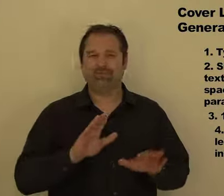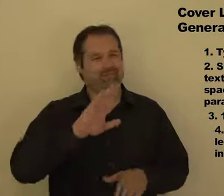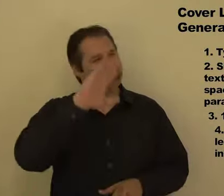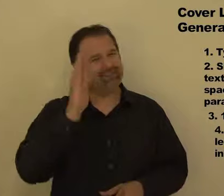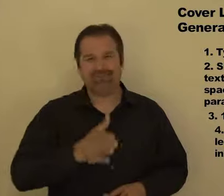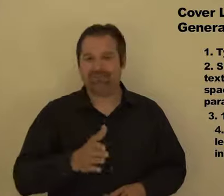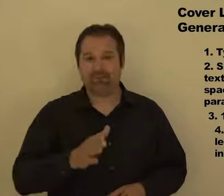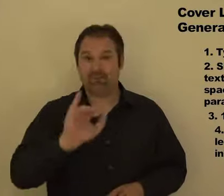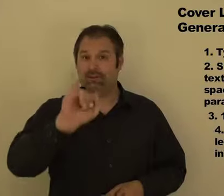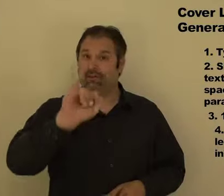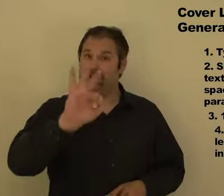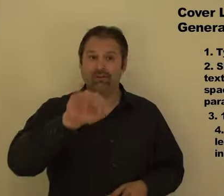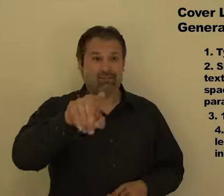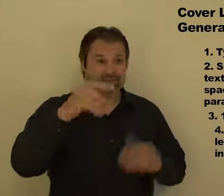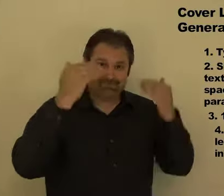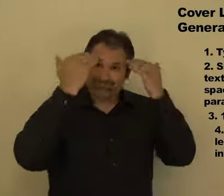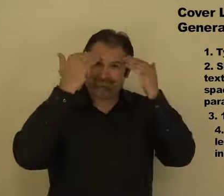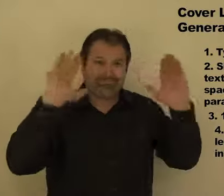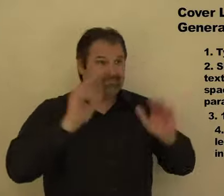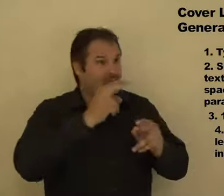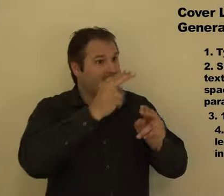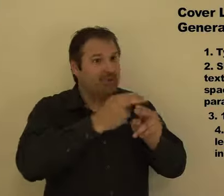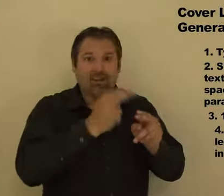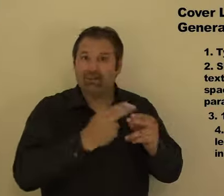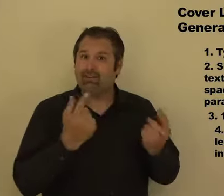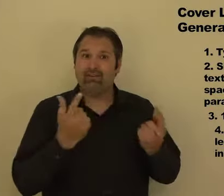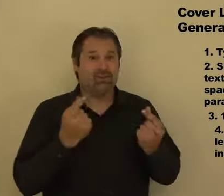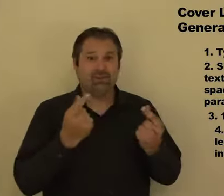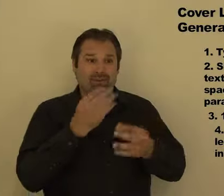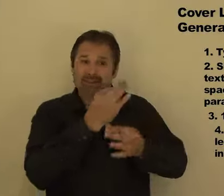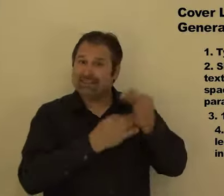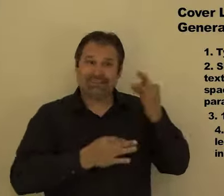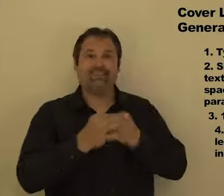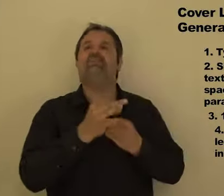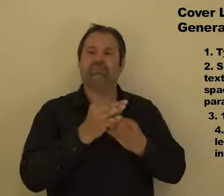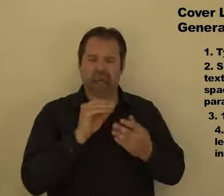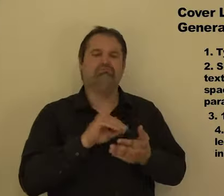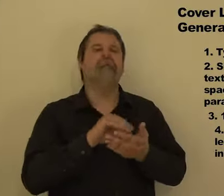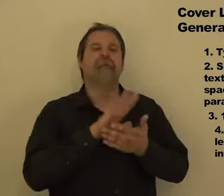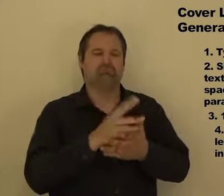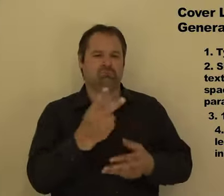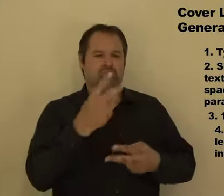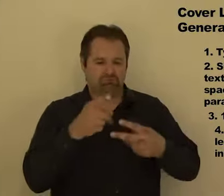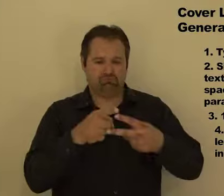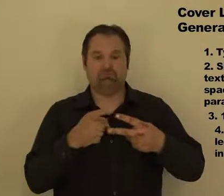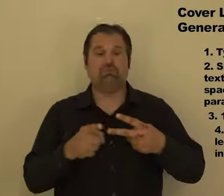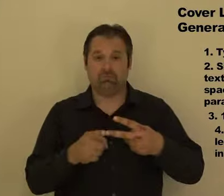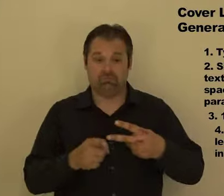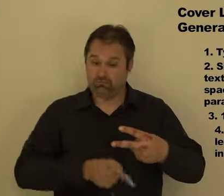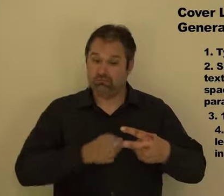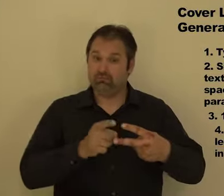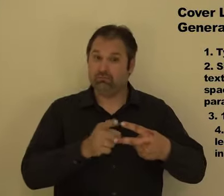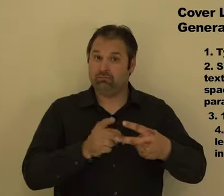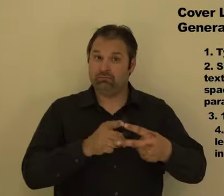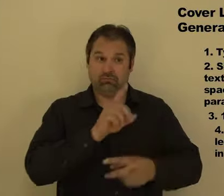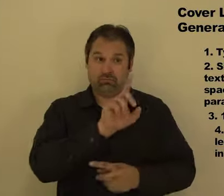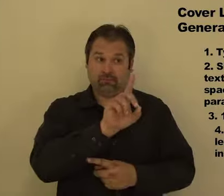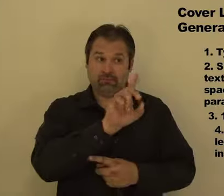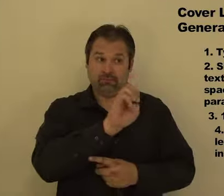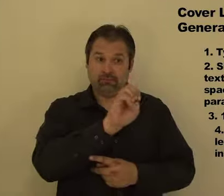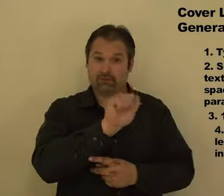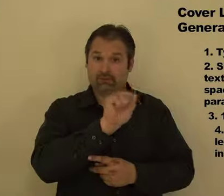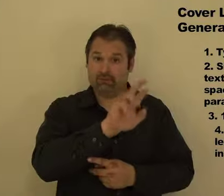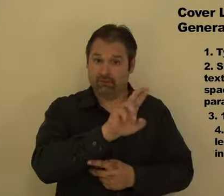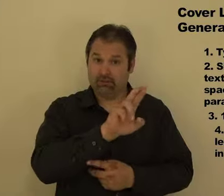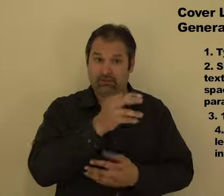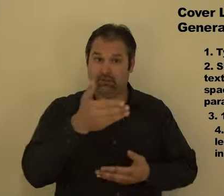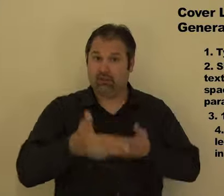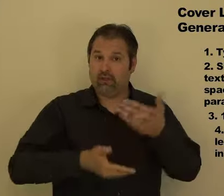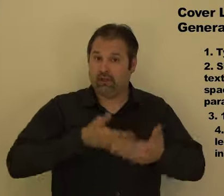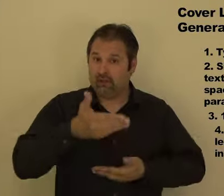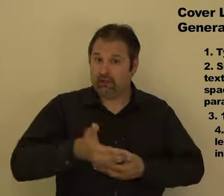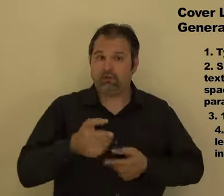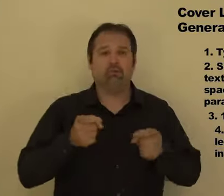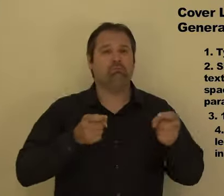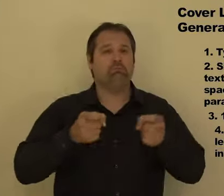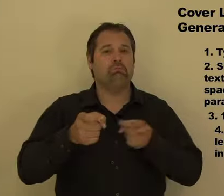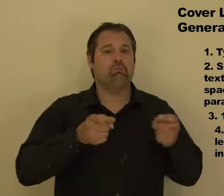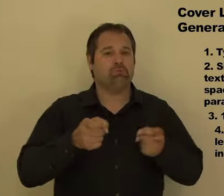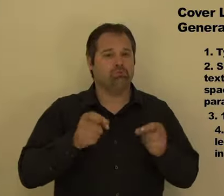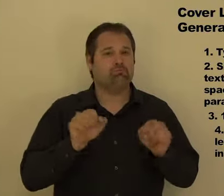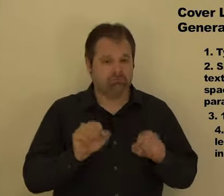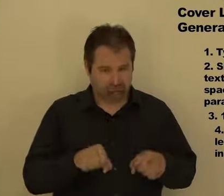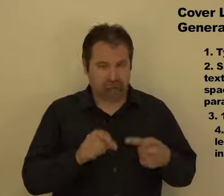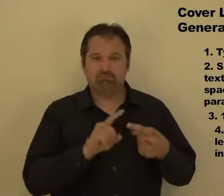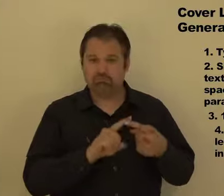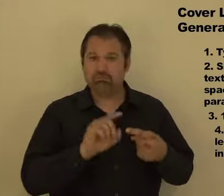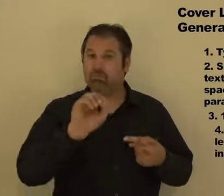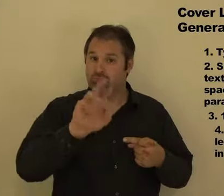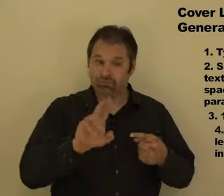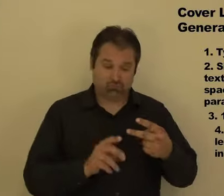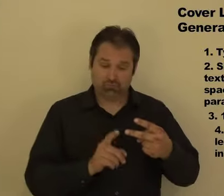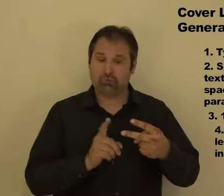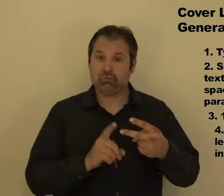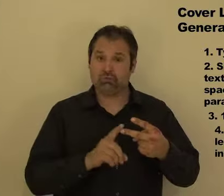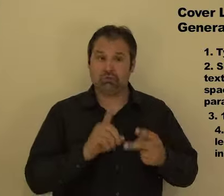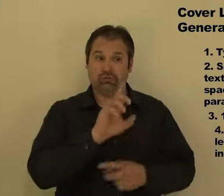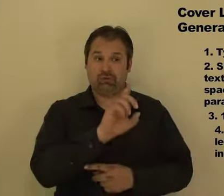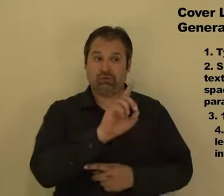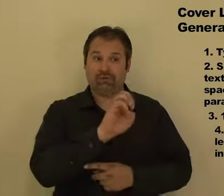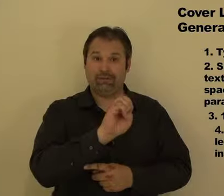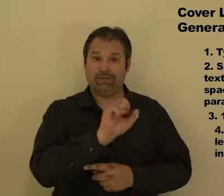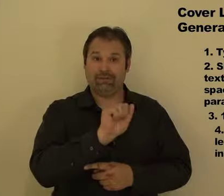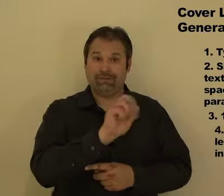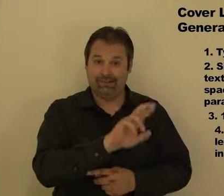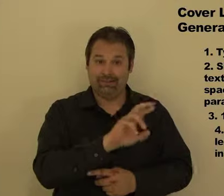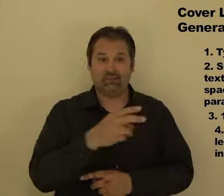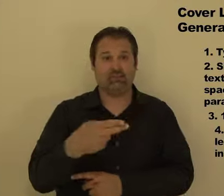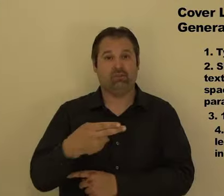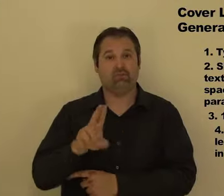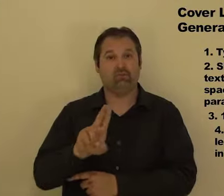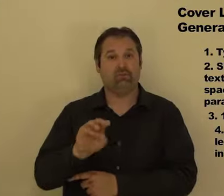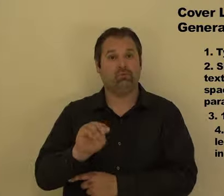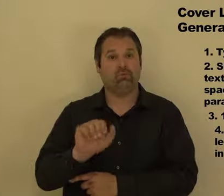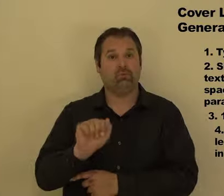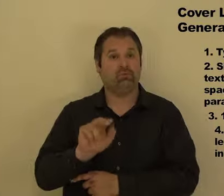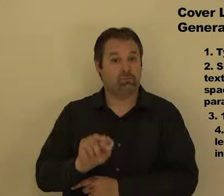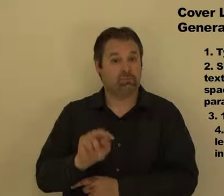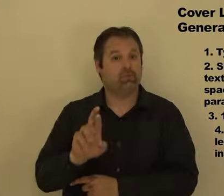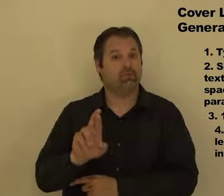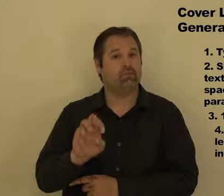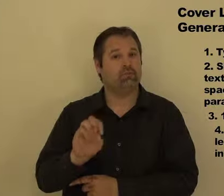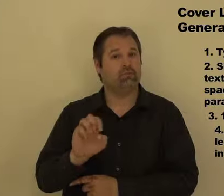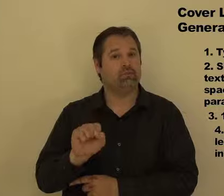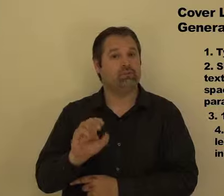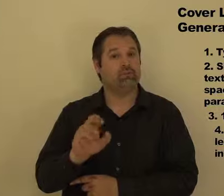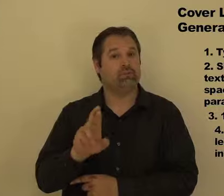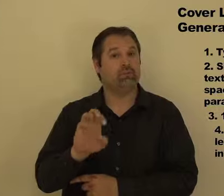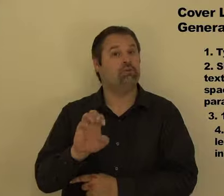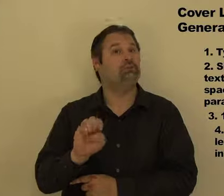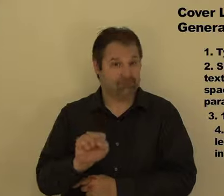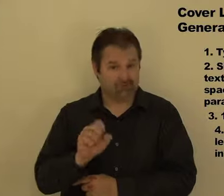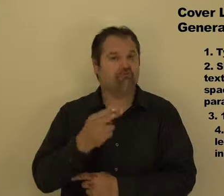First, dear hiring manager, or, second, dear human resources professional.